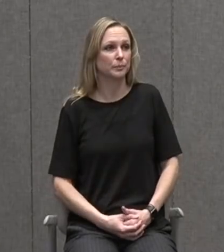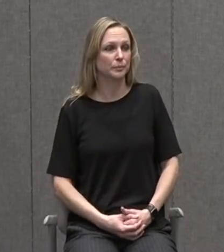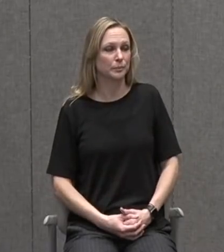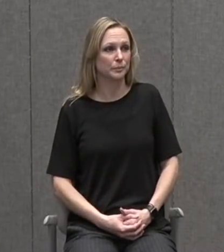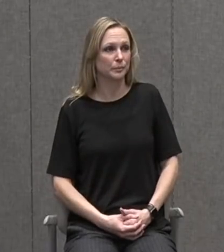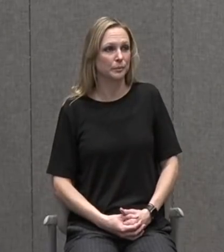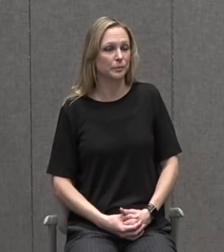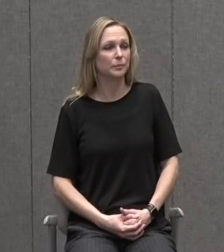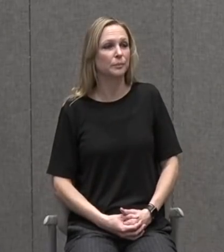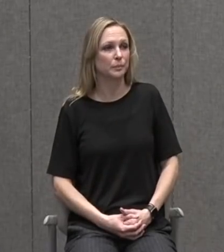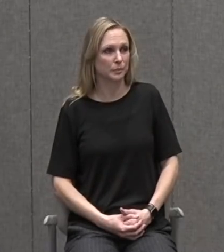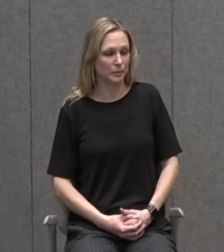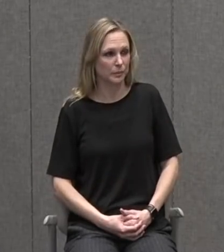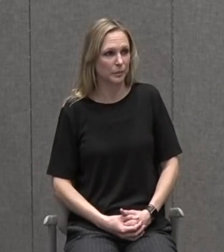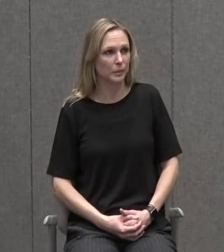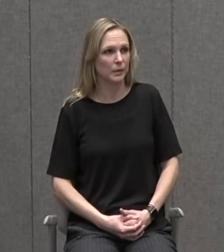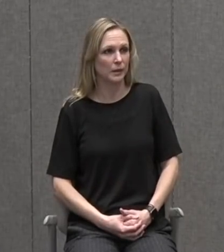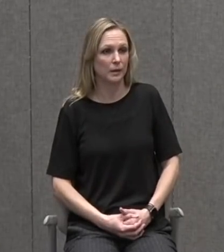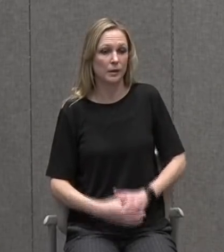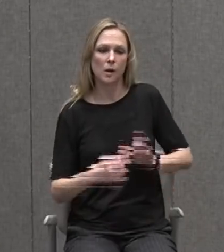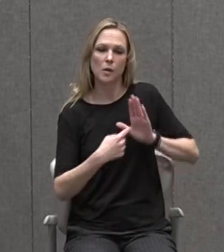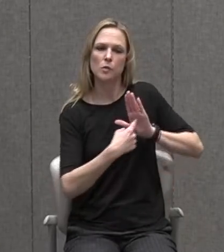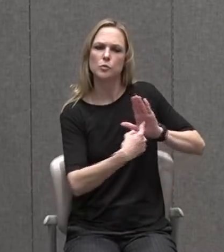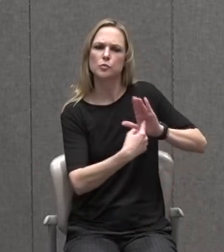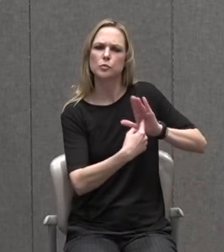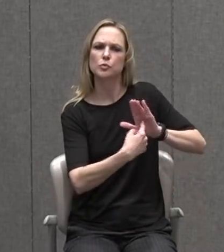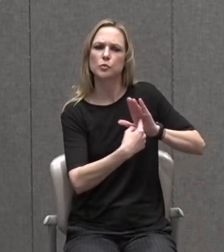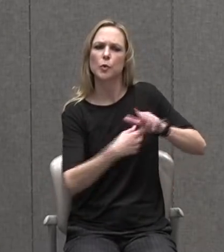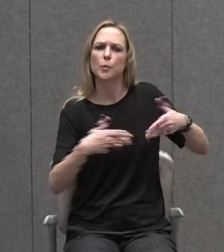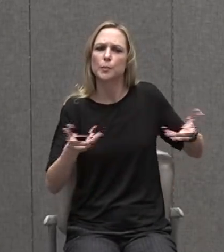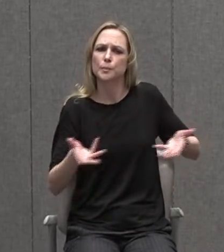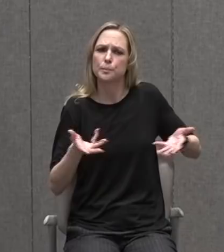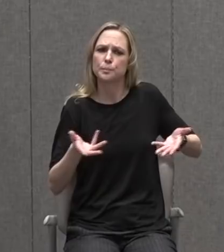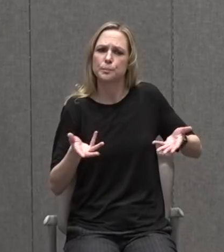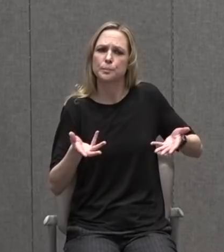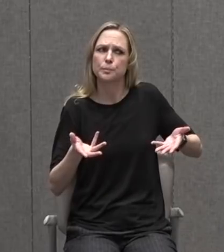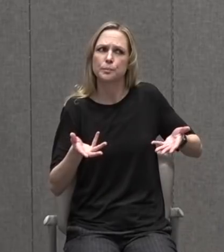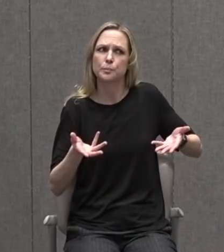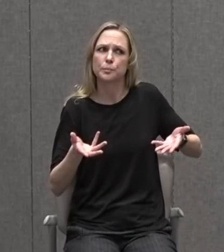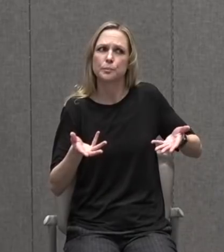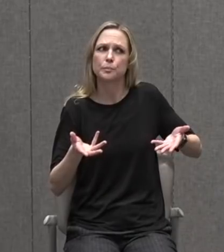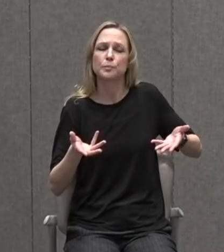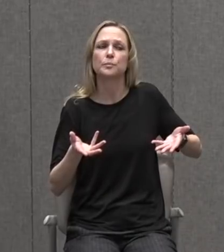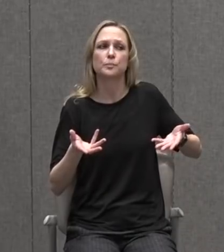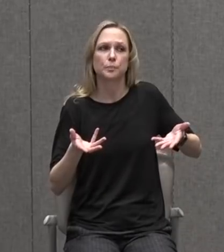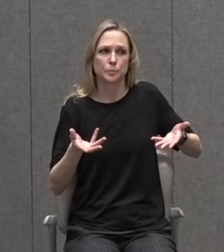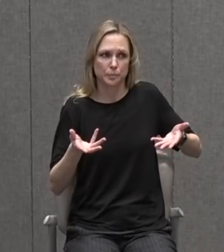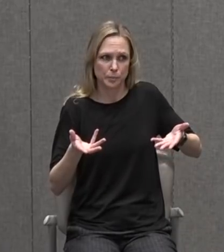We're gonna group them together to show the value of something.